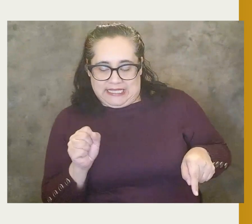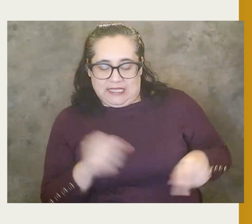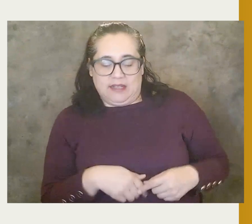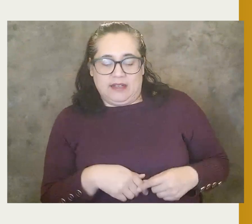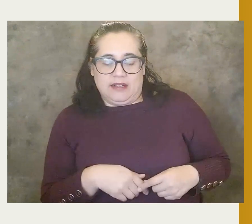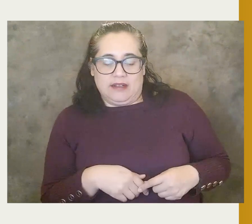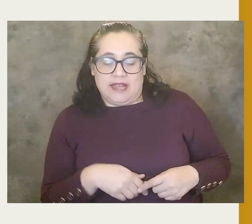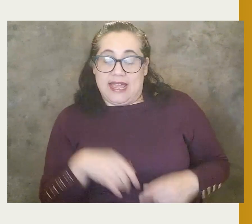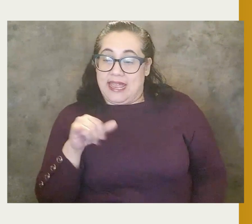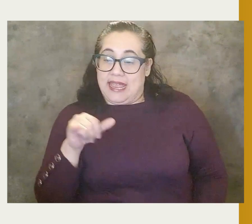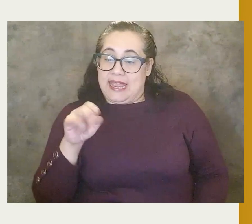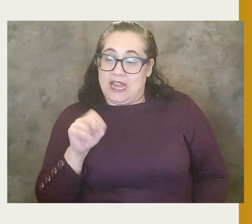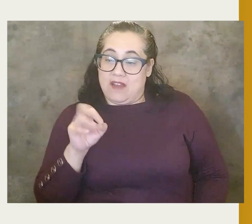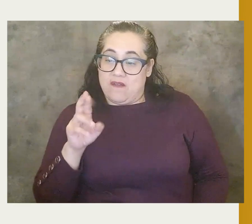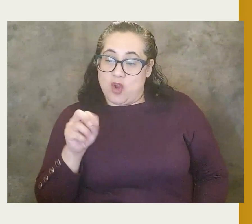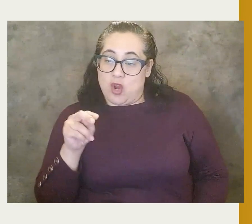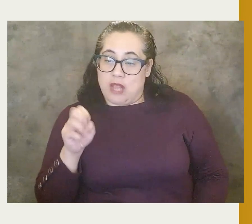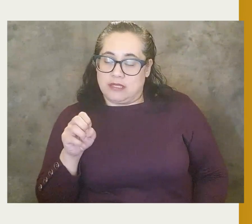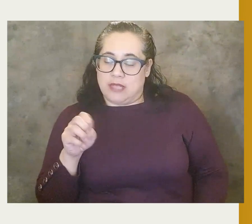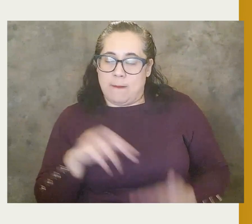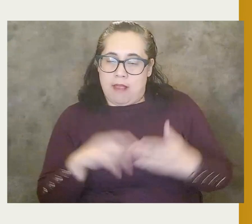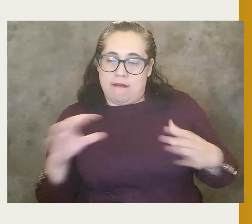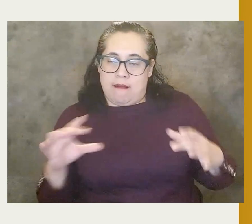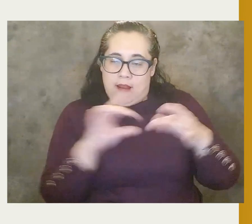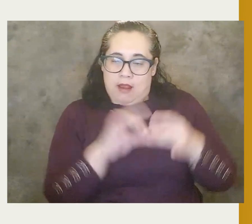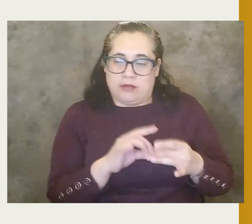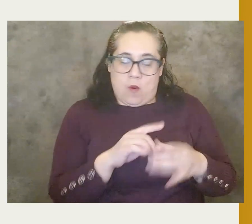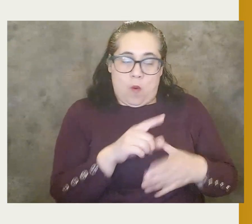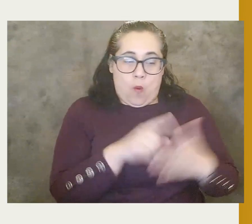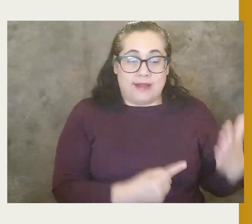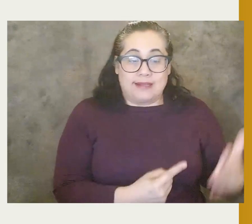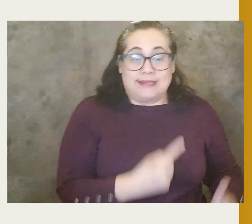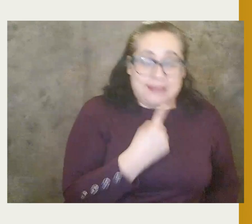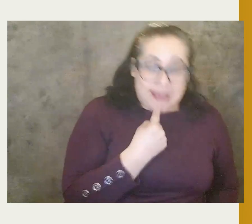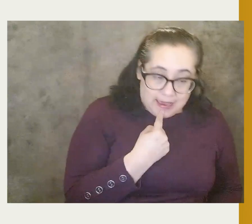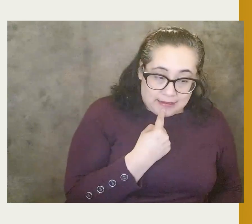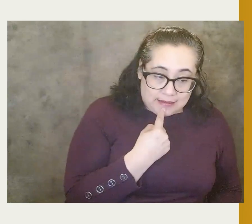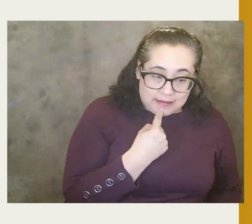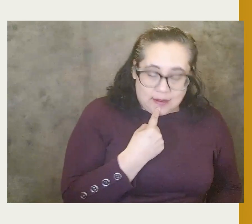Inference is the connection between what is said and ... what is actually meant.